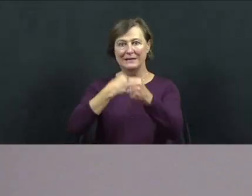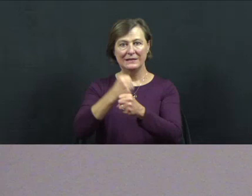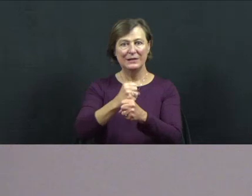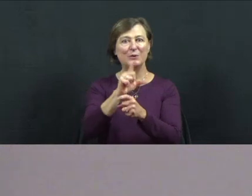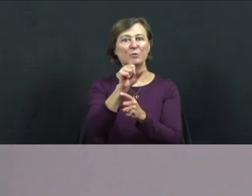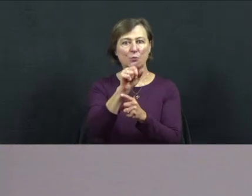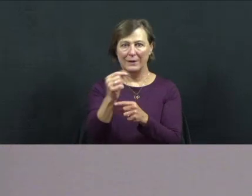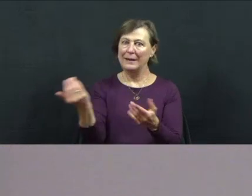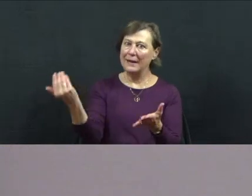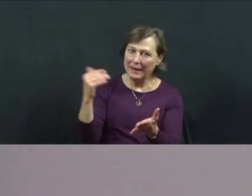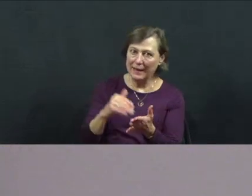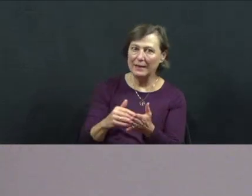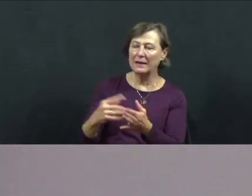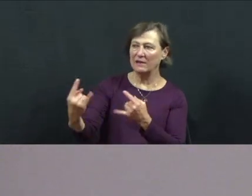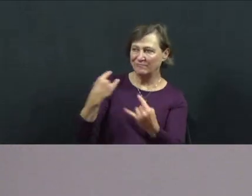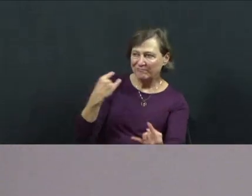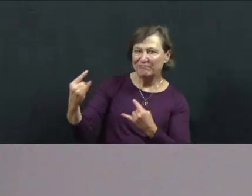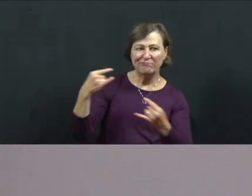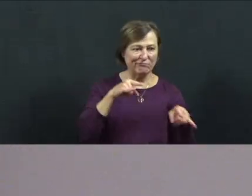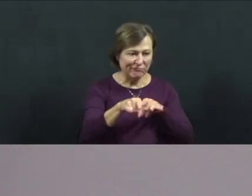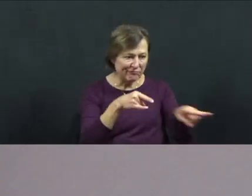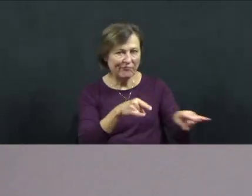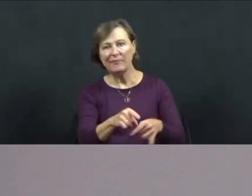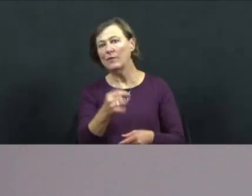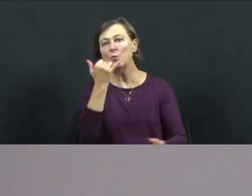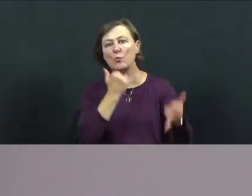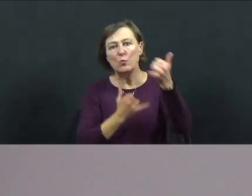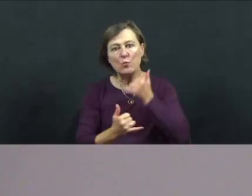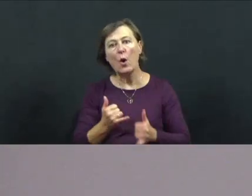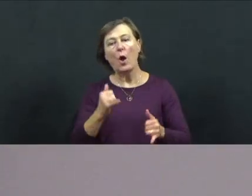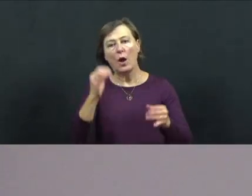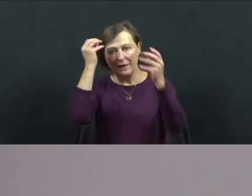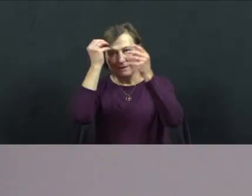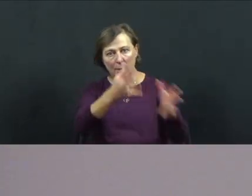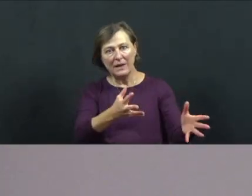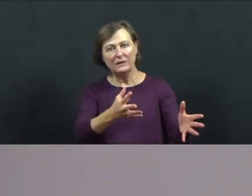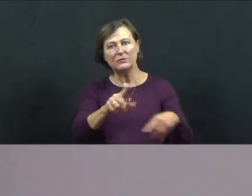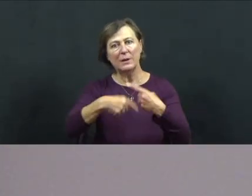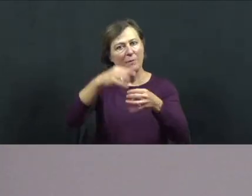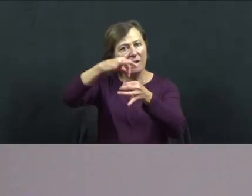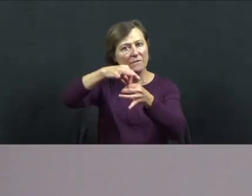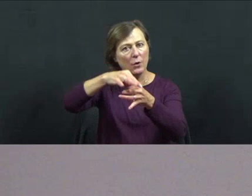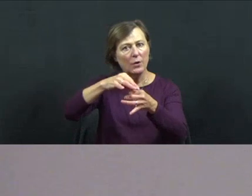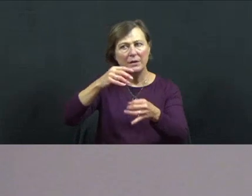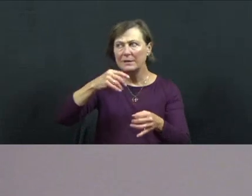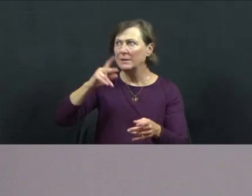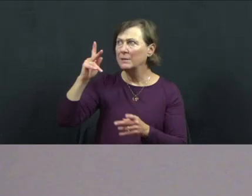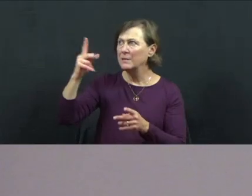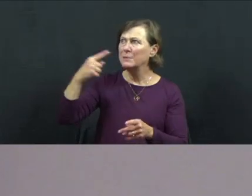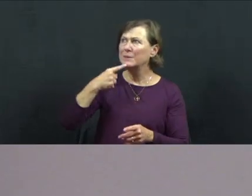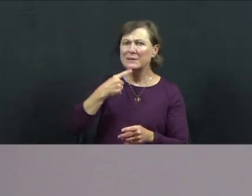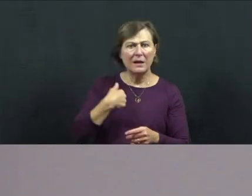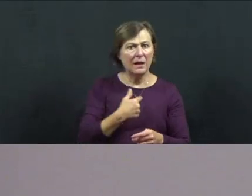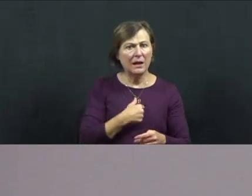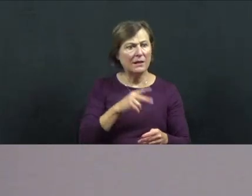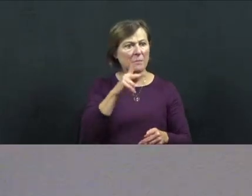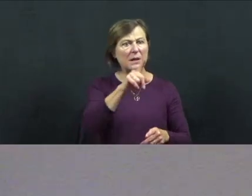being taunted with misinformation about voting in America. We're told that people are trying to vote who shouldn't.